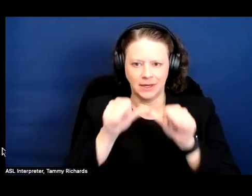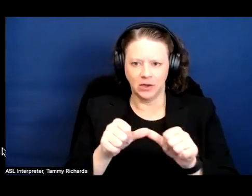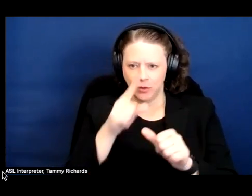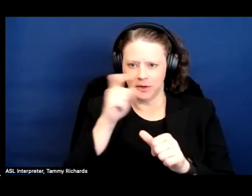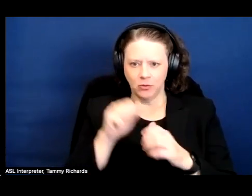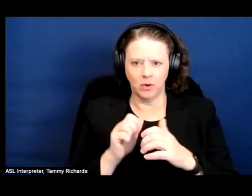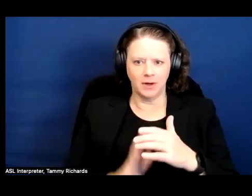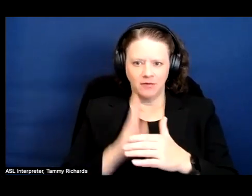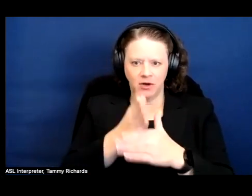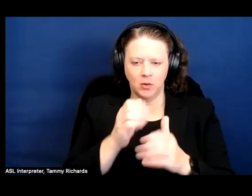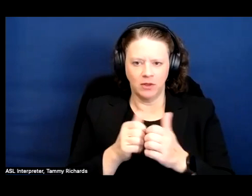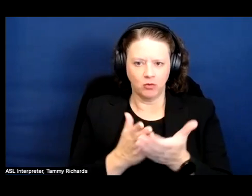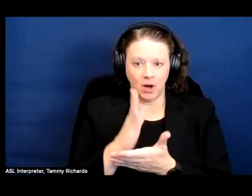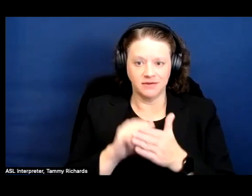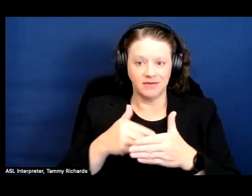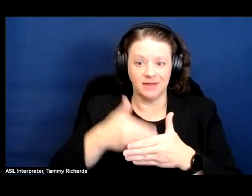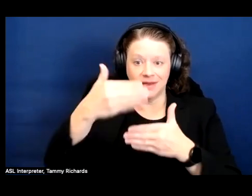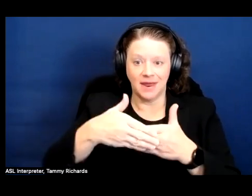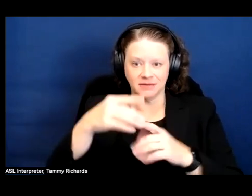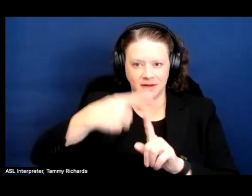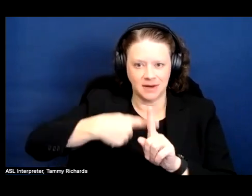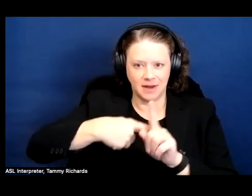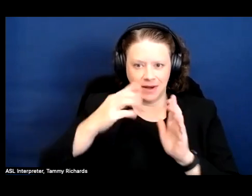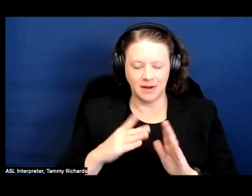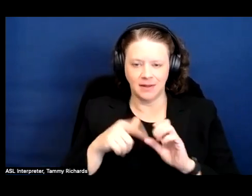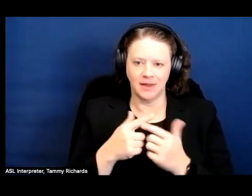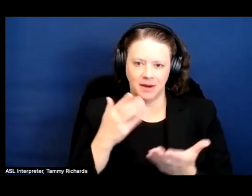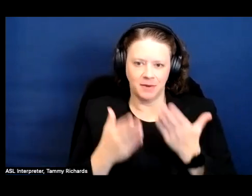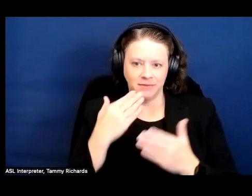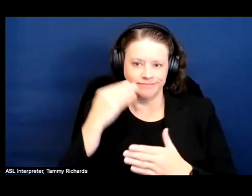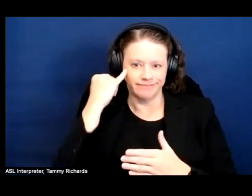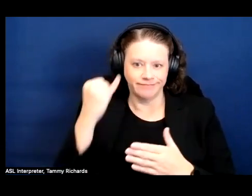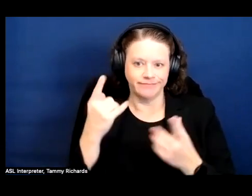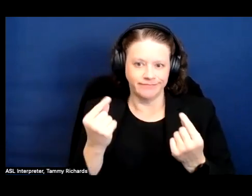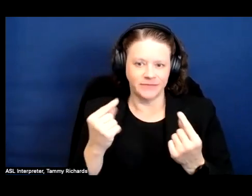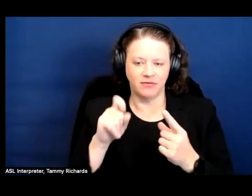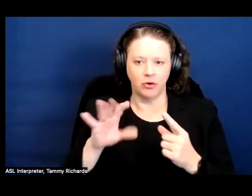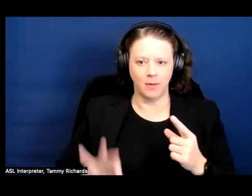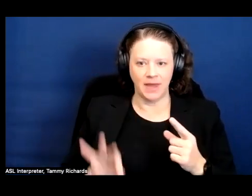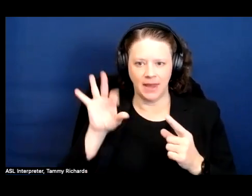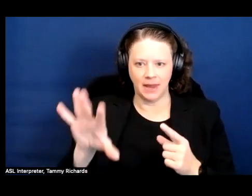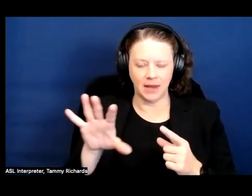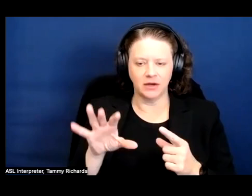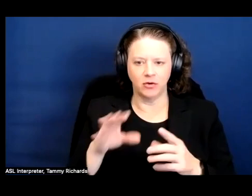without having some sort of interactive process with the tenant or prospective tenant who's requesting the accommodation.